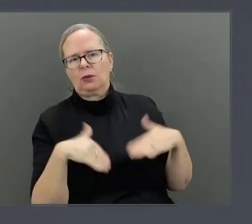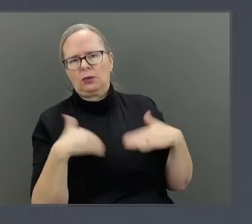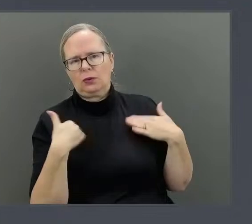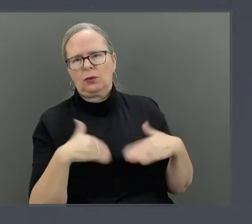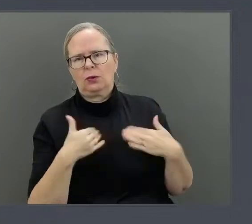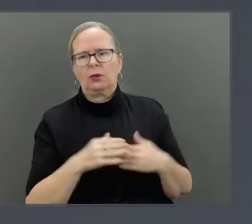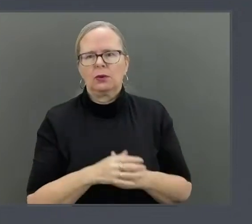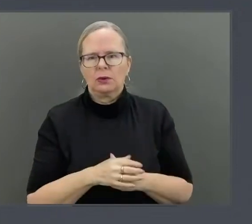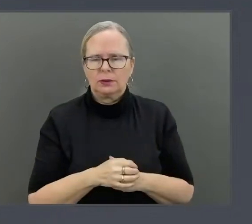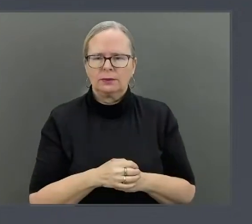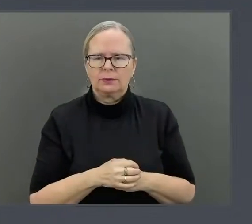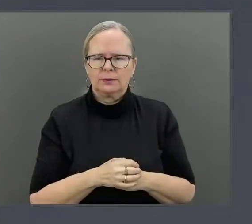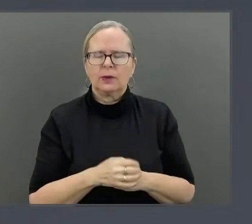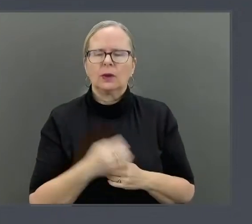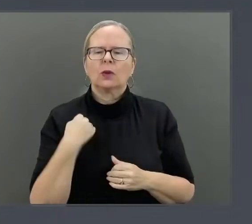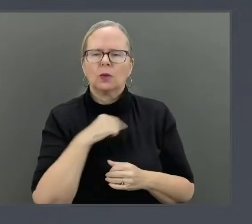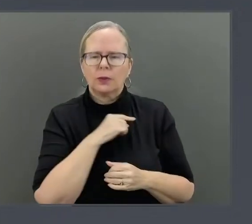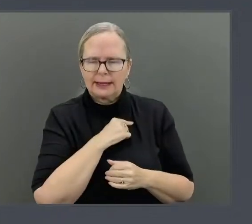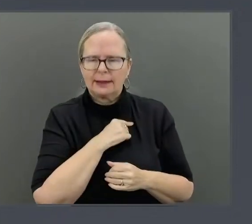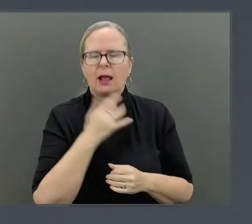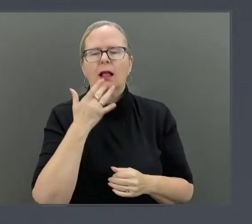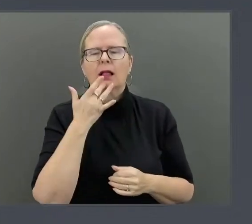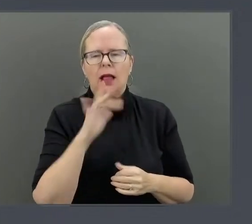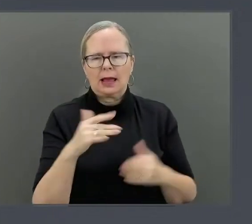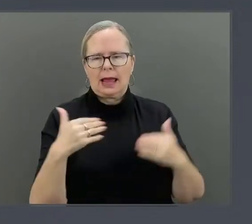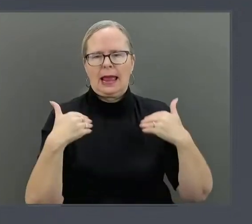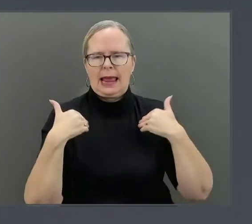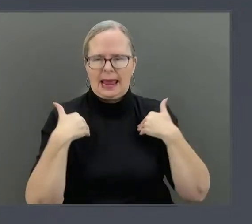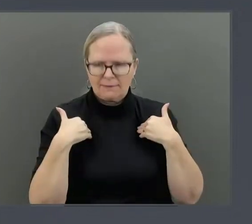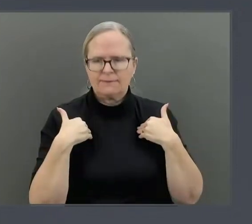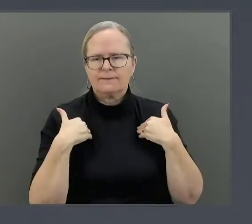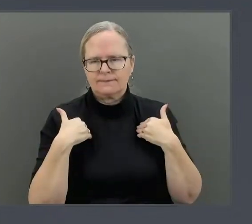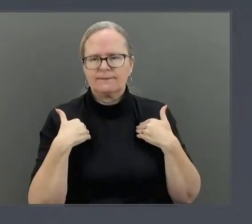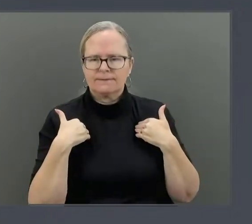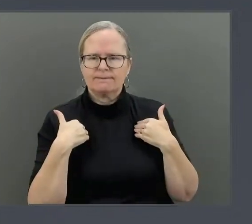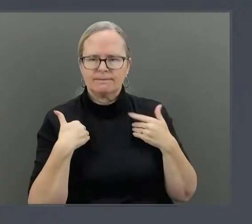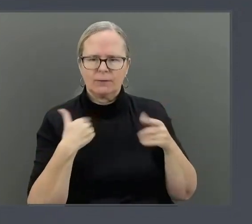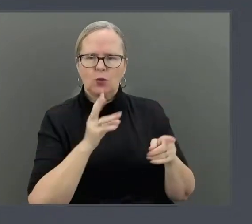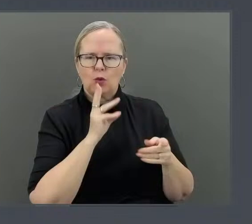our homes there is redundancy in place that redundancy is through the Glenmore treatment